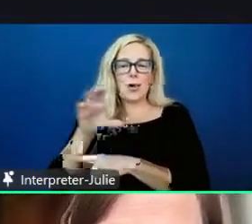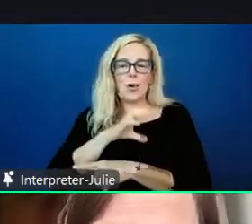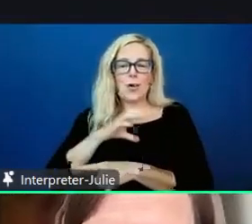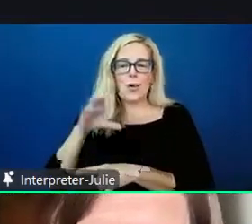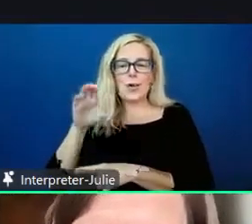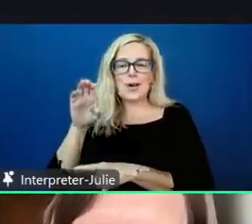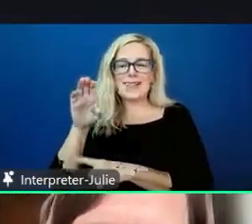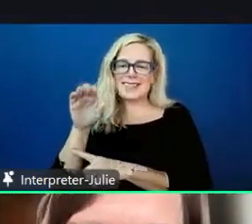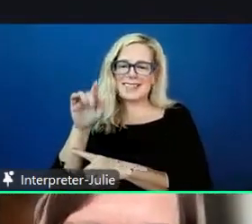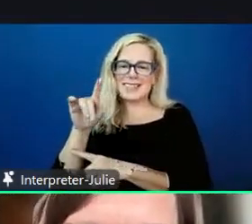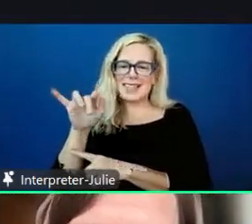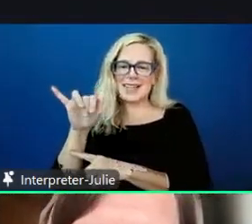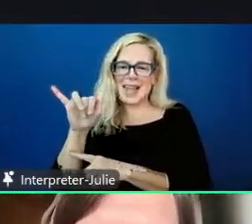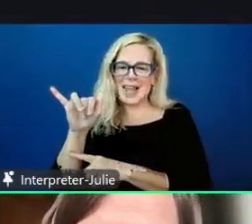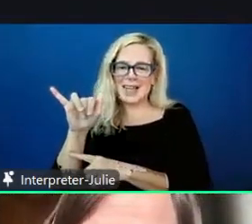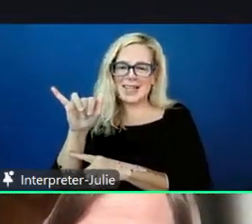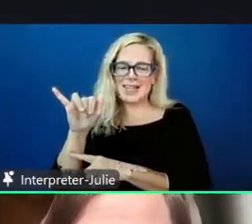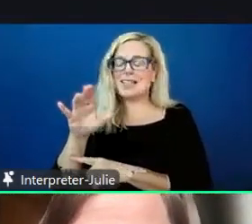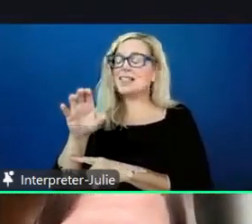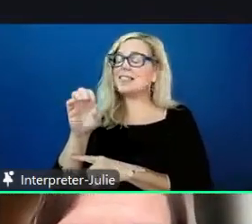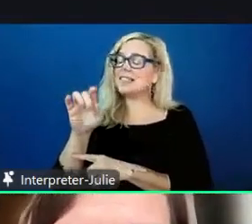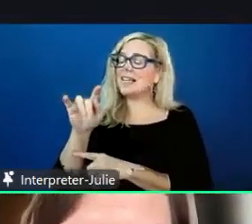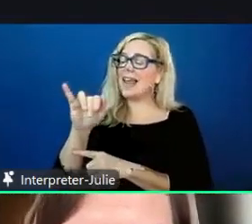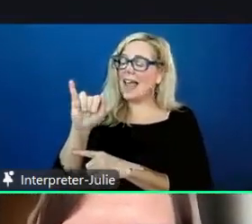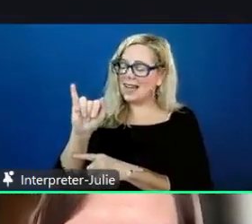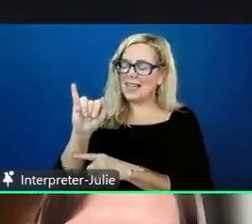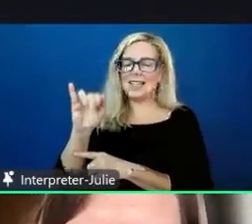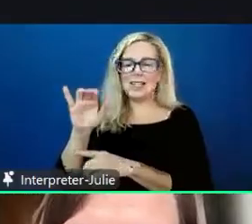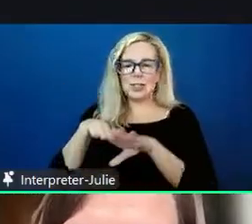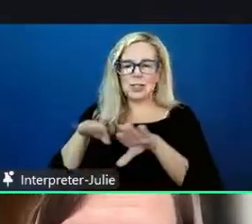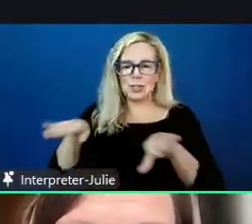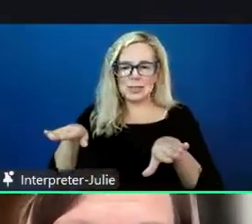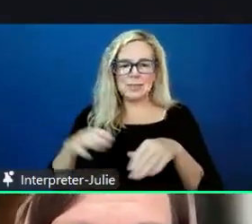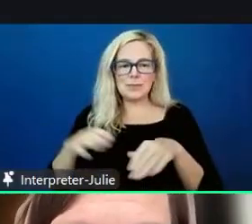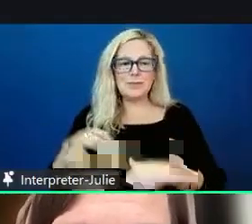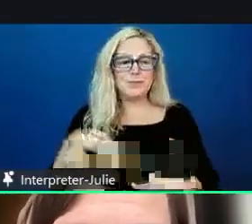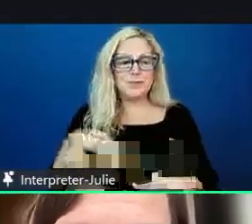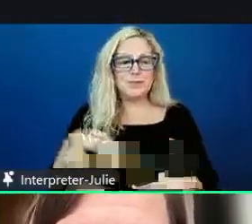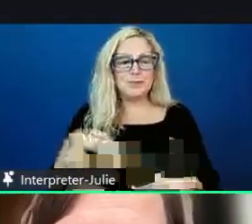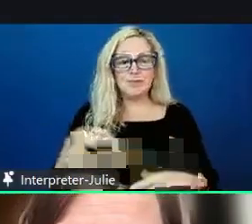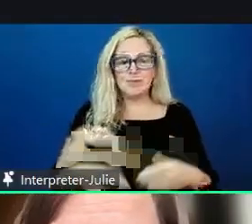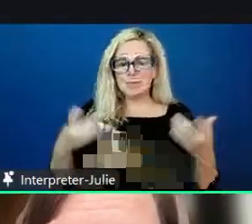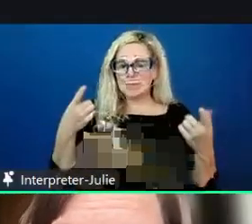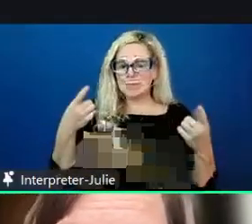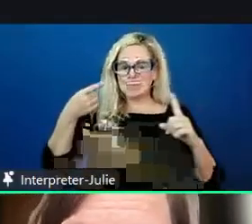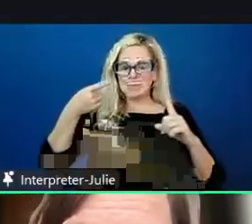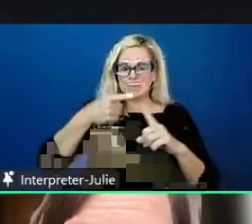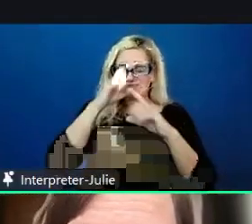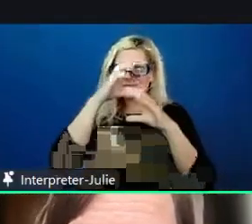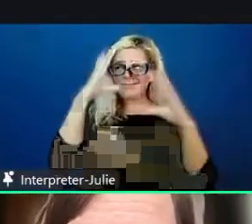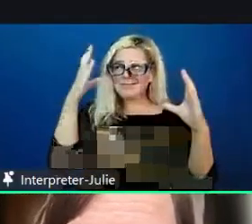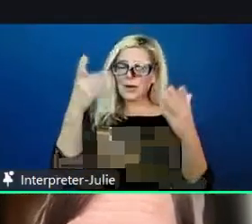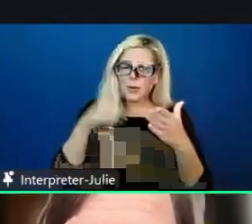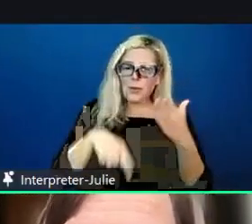So what do we do? We aim to identify and address inequities in healthcare and community living for people with disabilities.